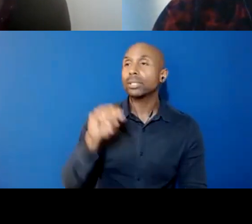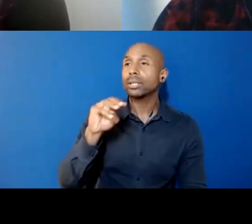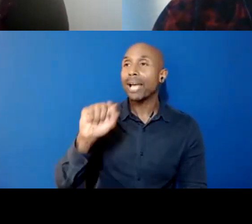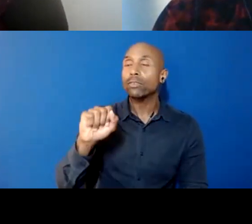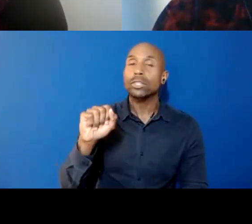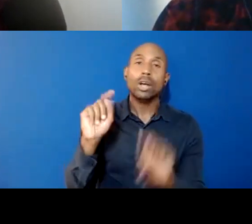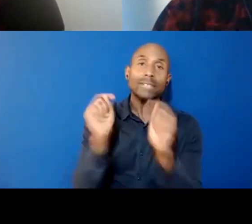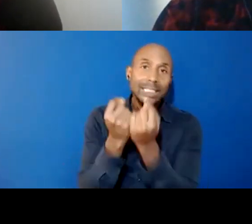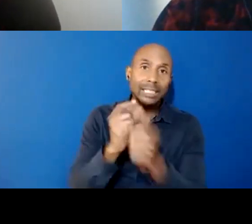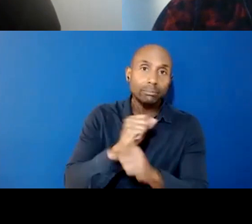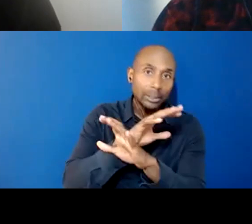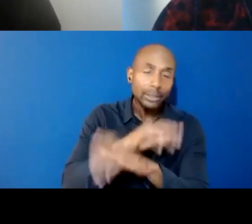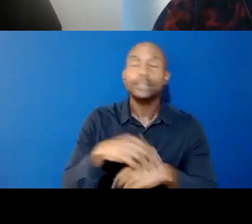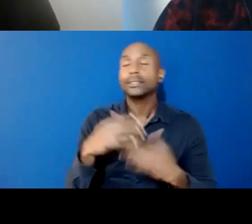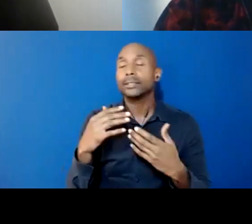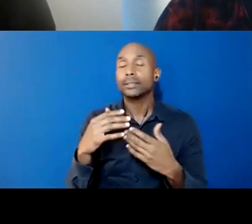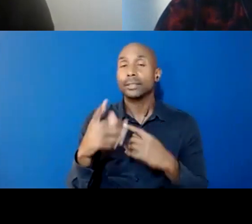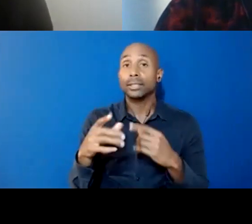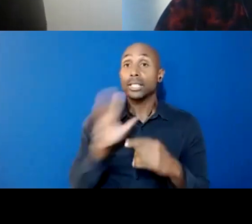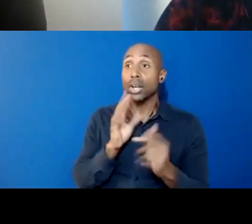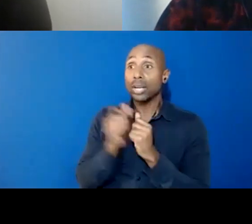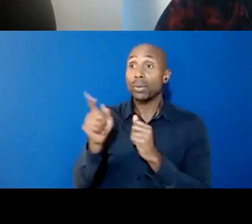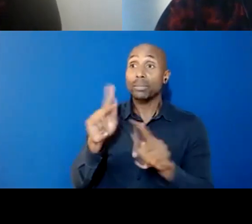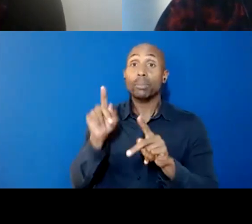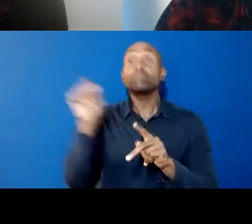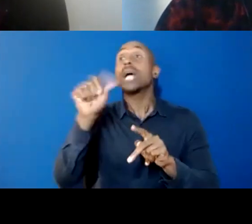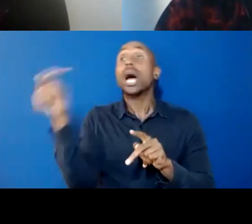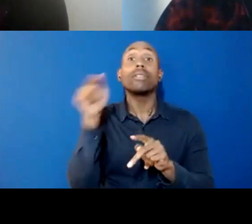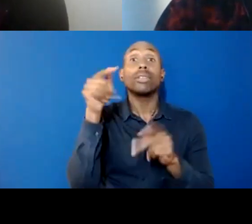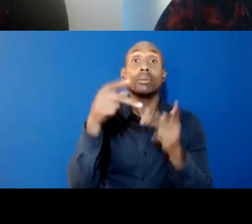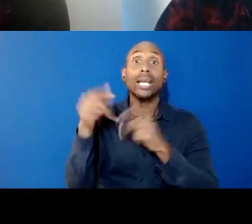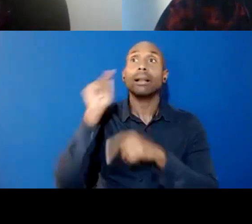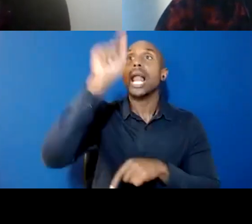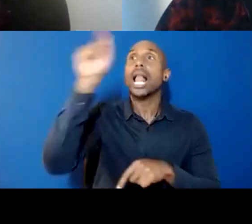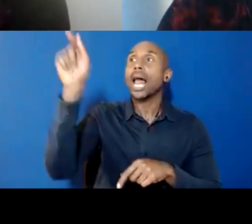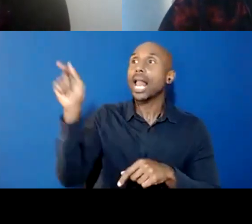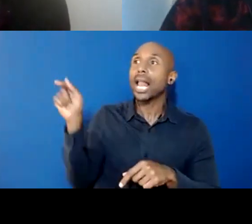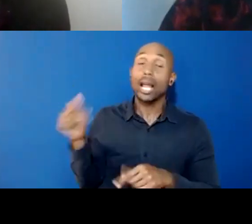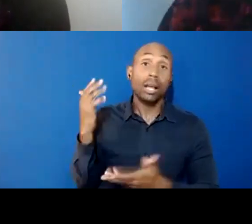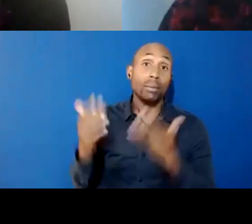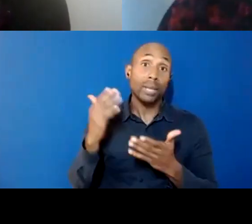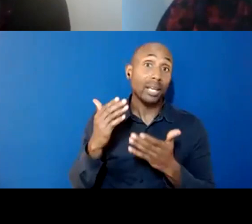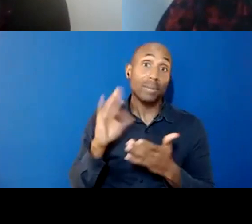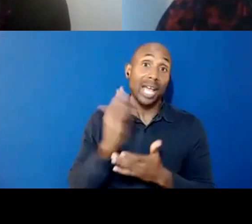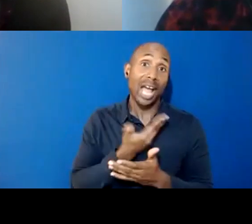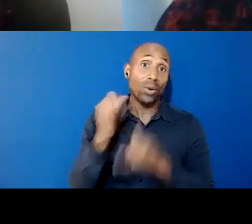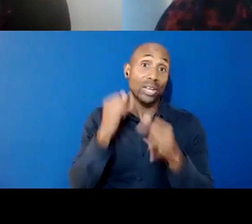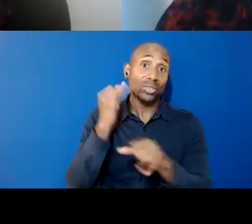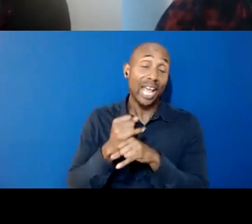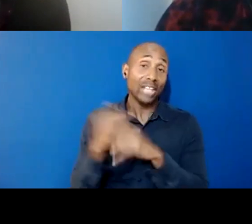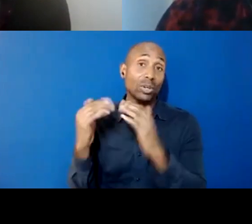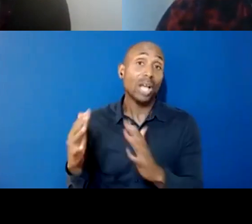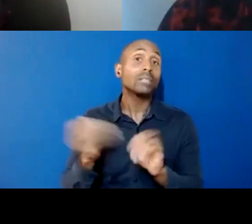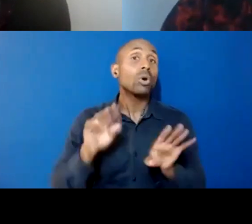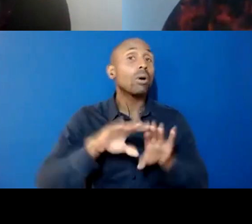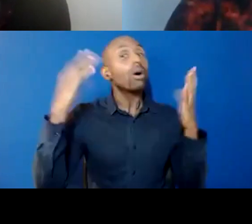people far away, maybe in the future our international colleagues would be more open to kind of speaking